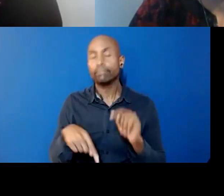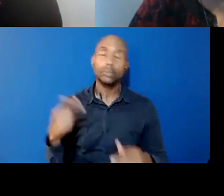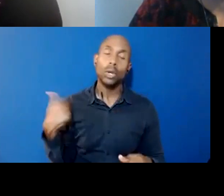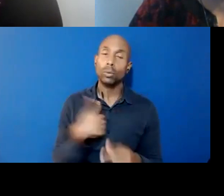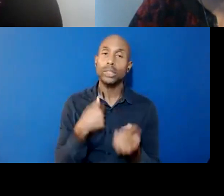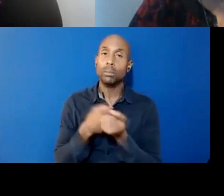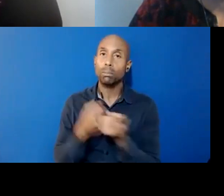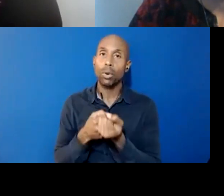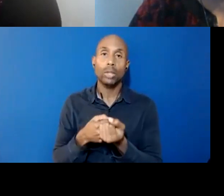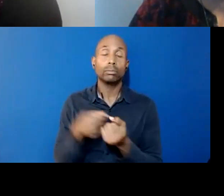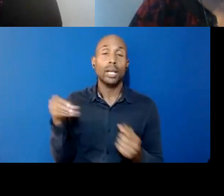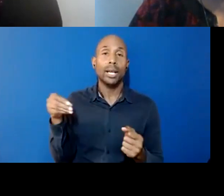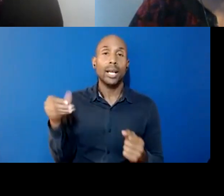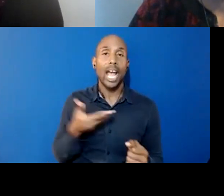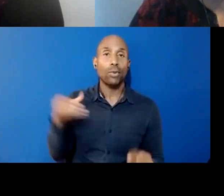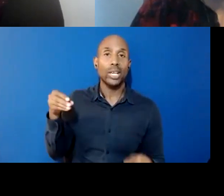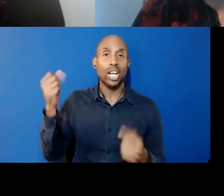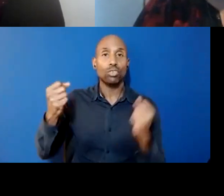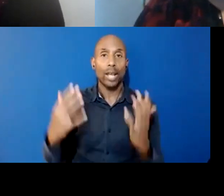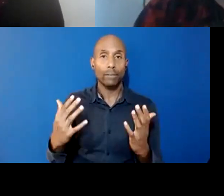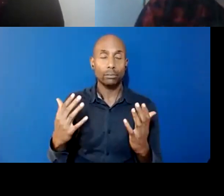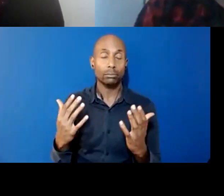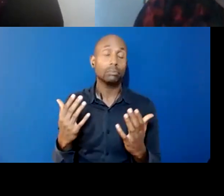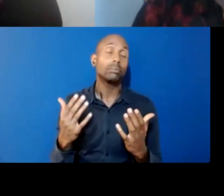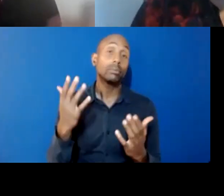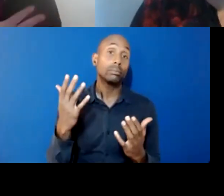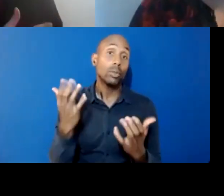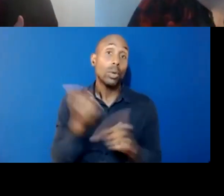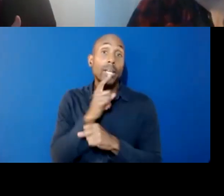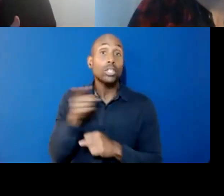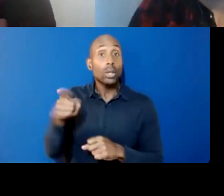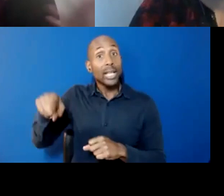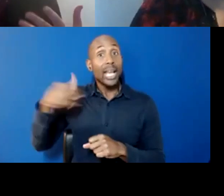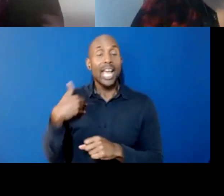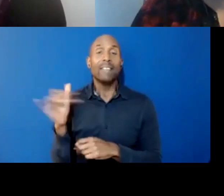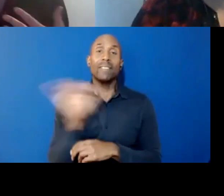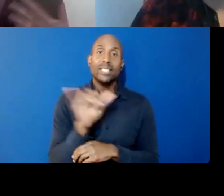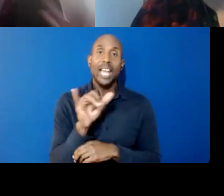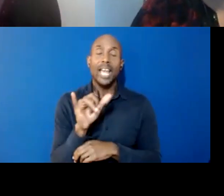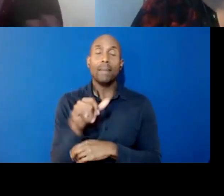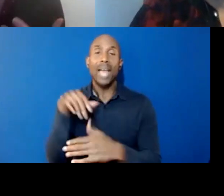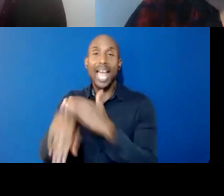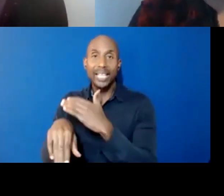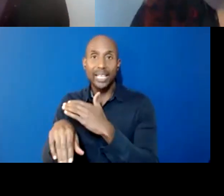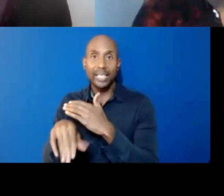We wanted to make sure that they had the same access they would have if they were on the UT of Austin campus. We try to mirror that experience.